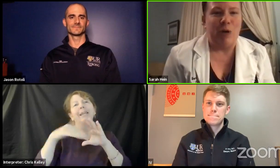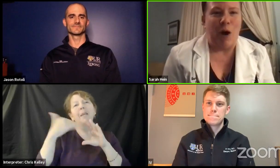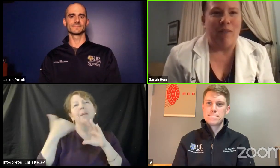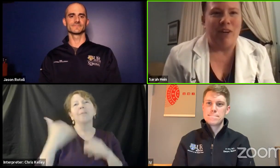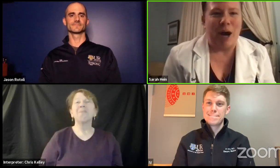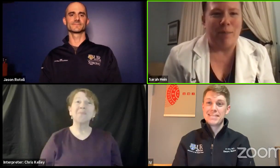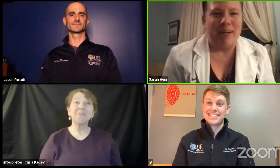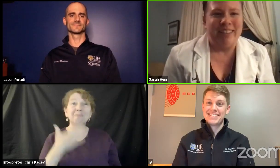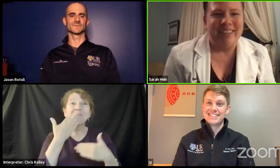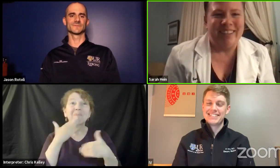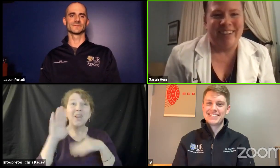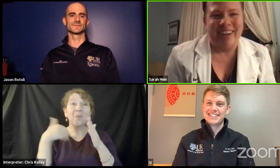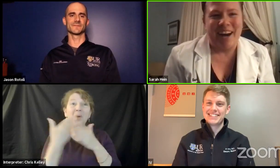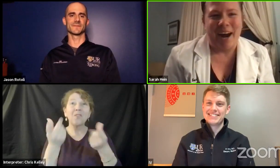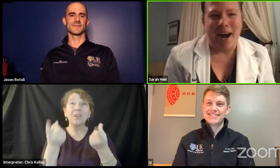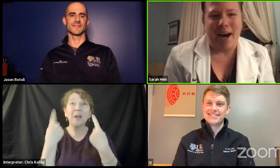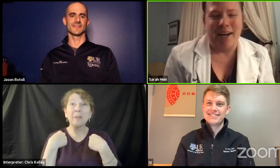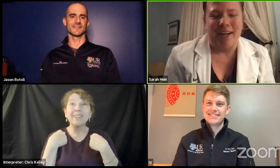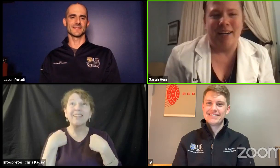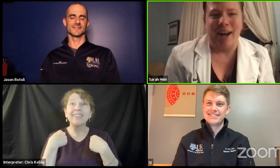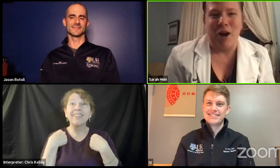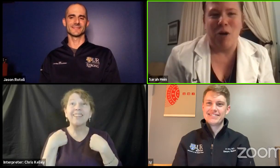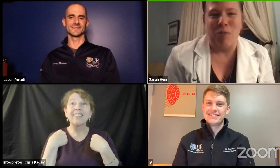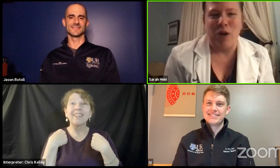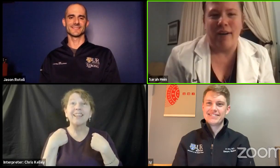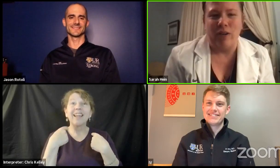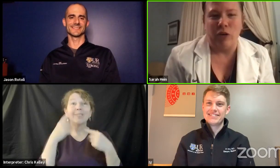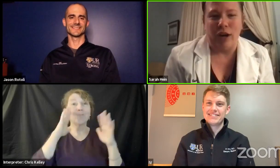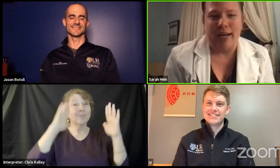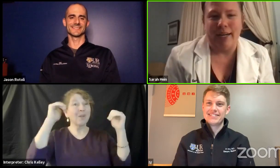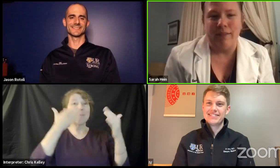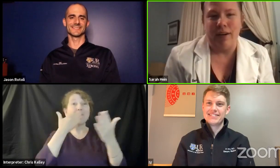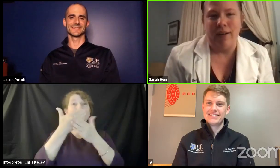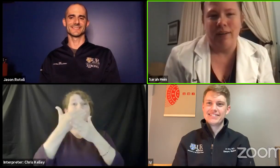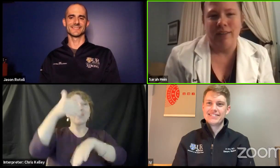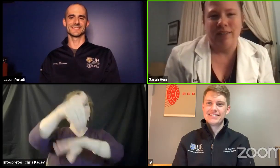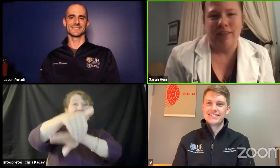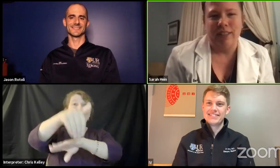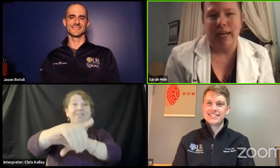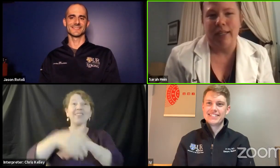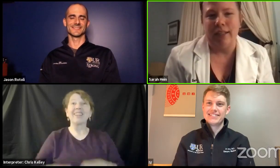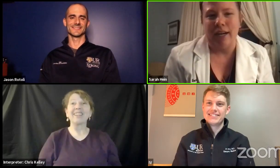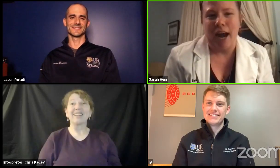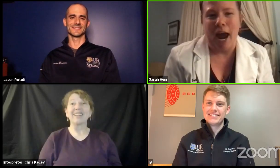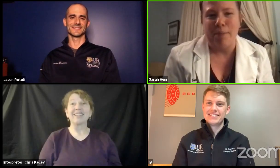We're going to have our next Deaf Health Talk April 27 at 8 PM. We're going to talk about